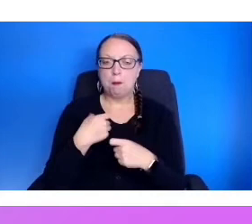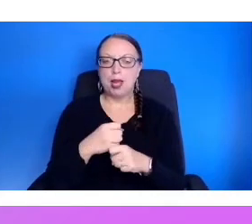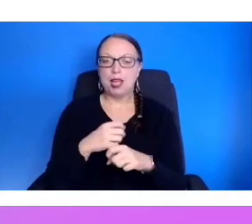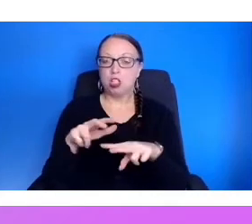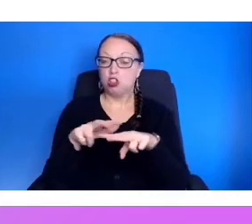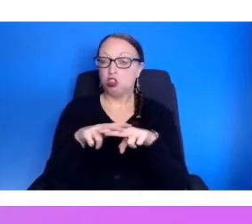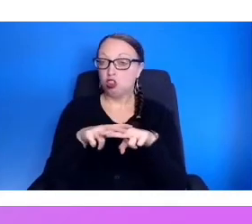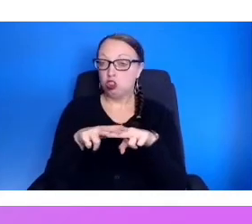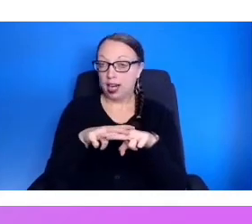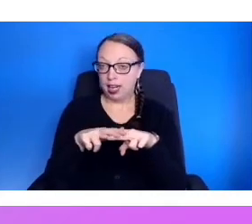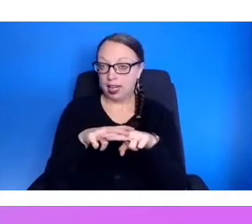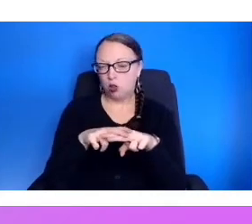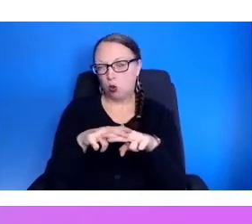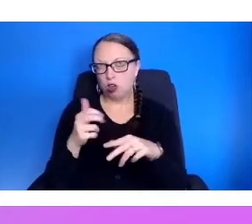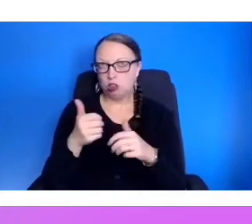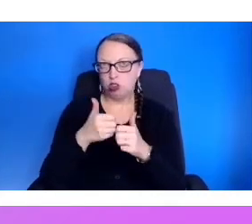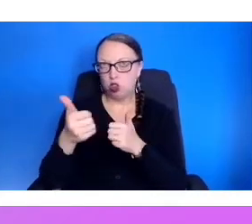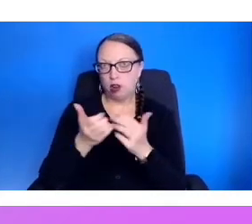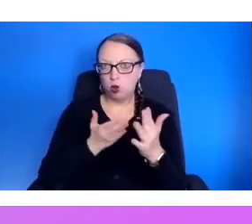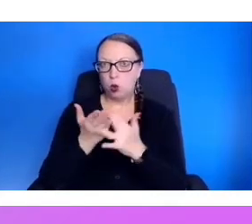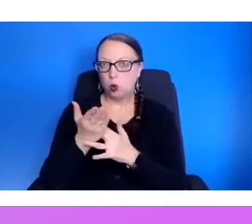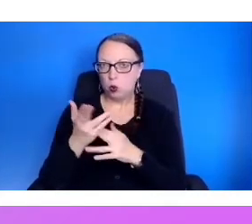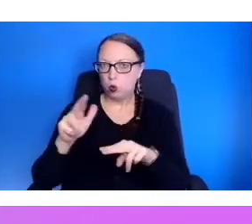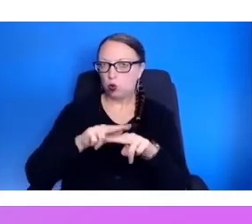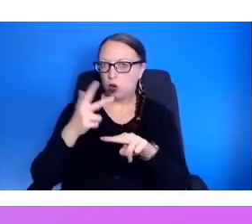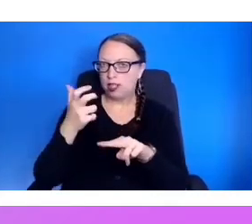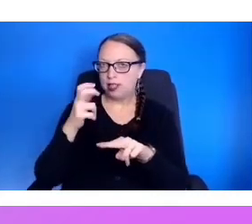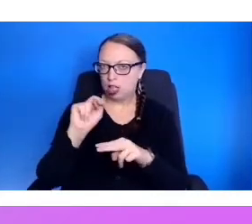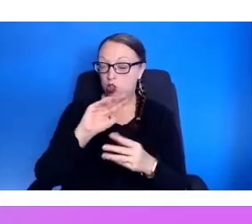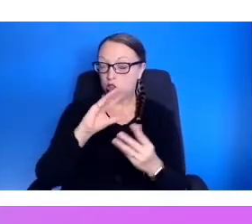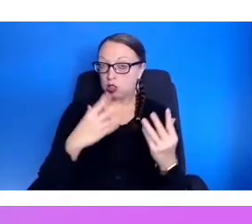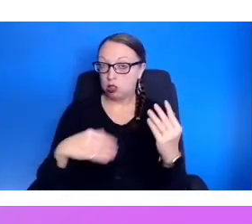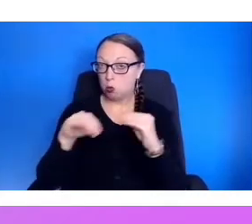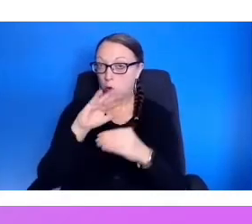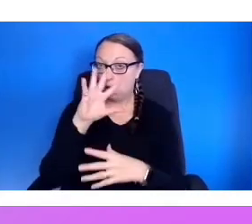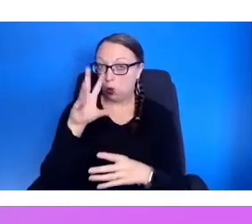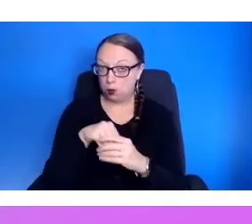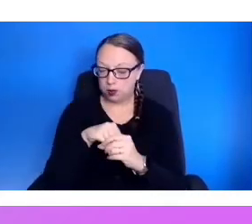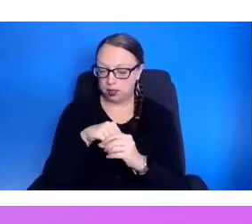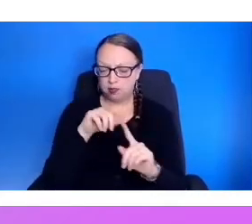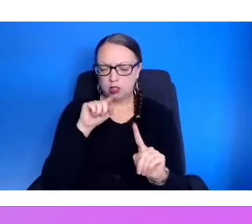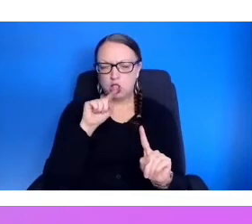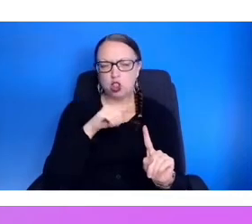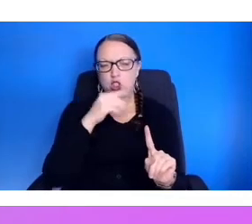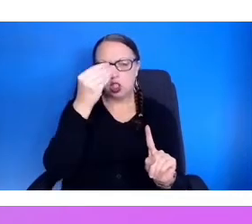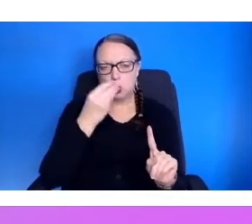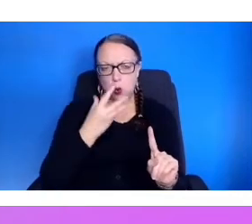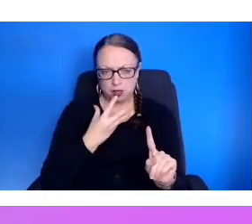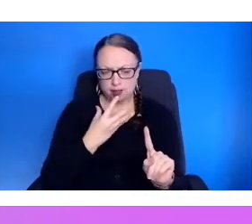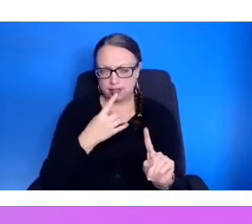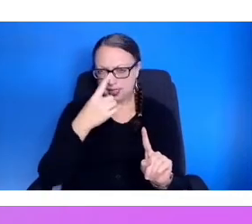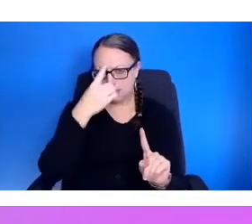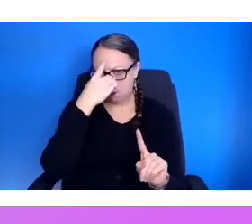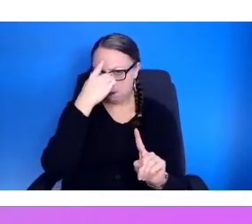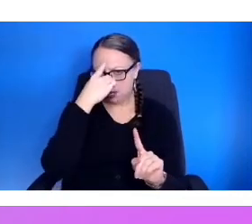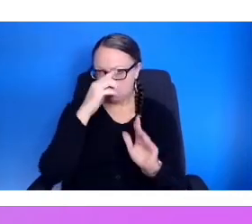travel through train stations as inclusive as possible. She shared with us a mental model that she uses